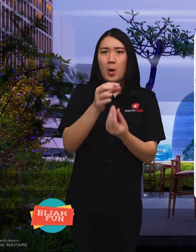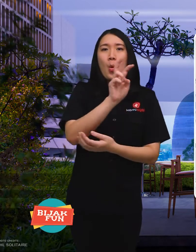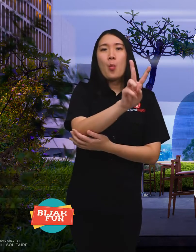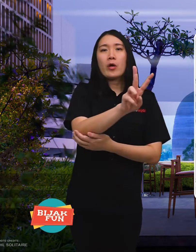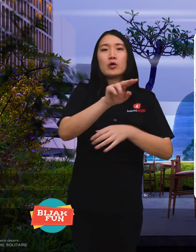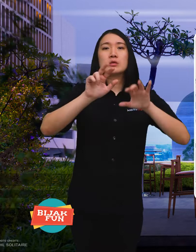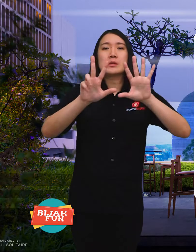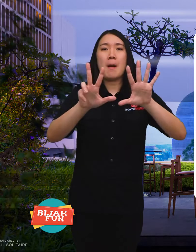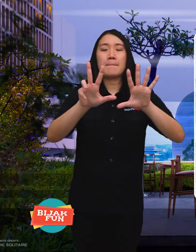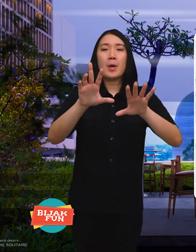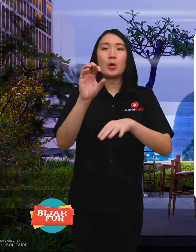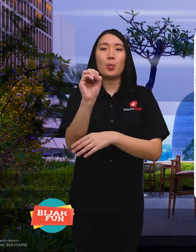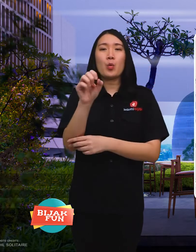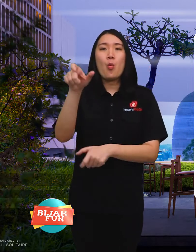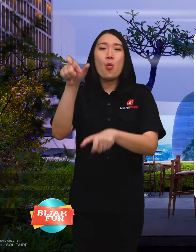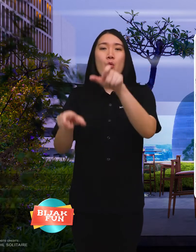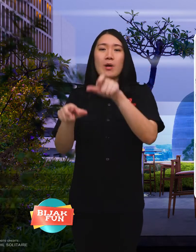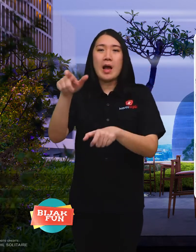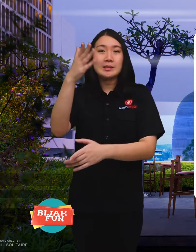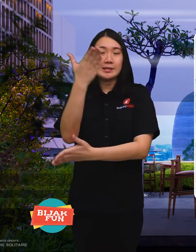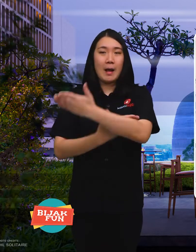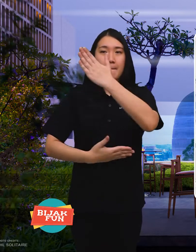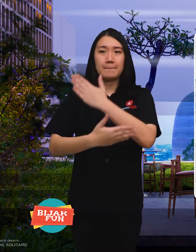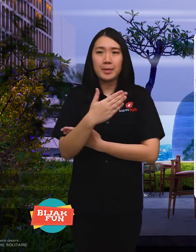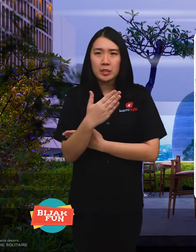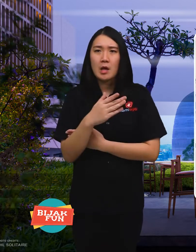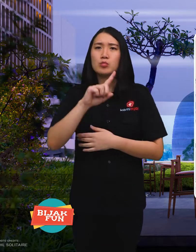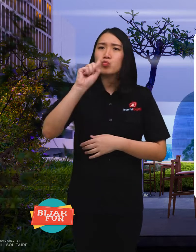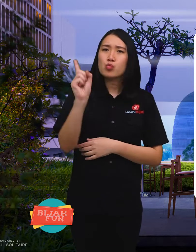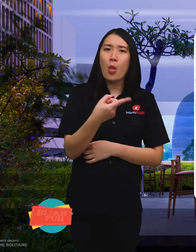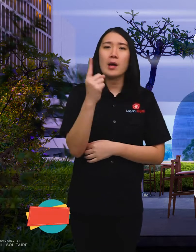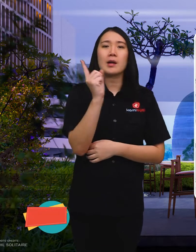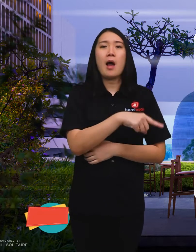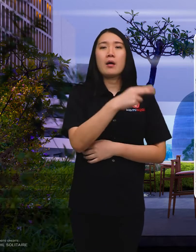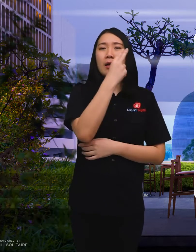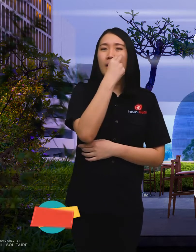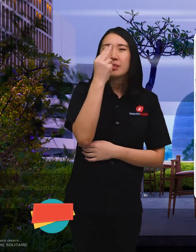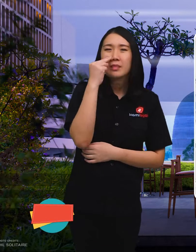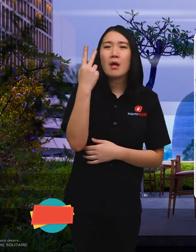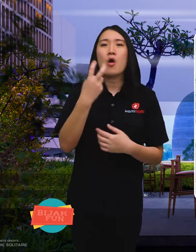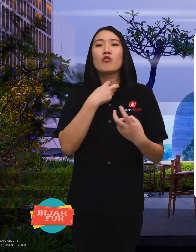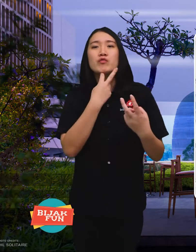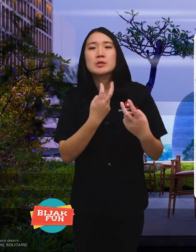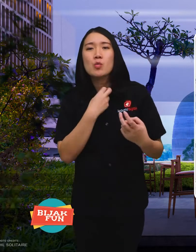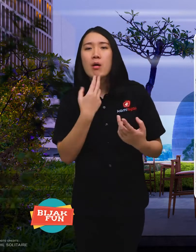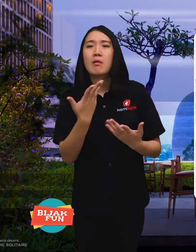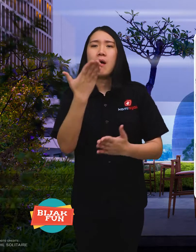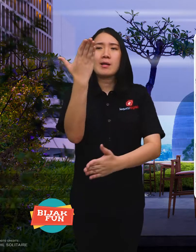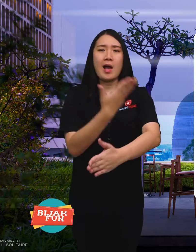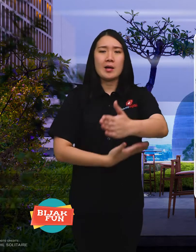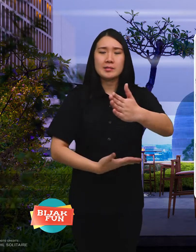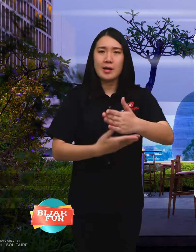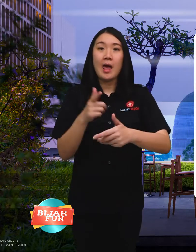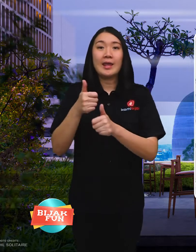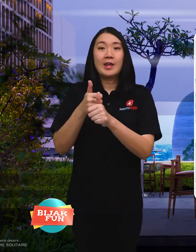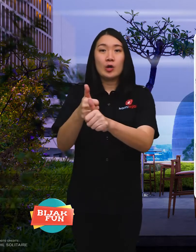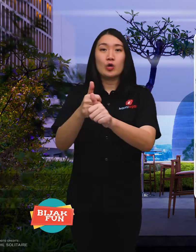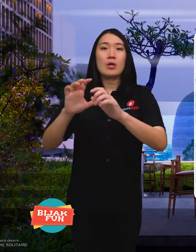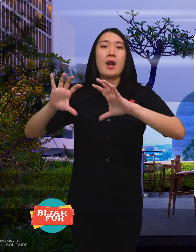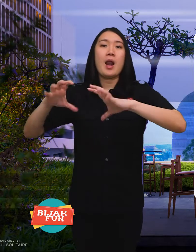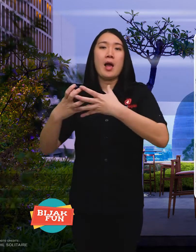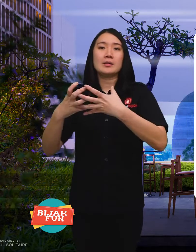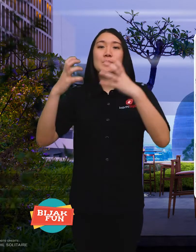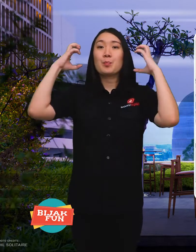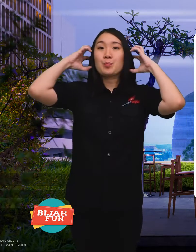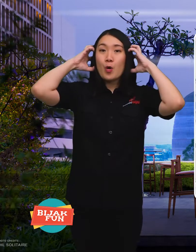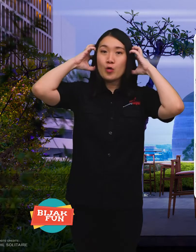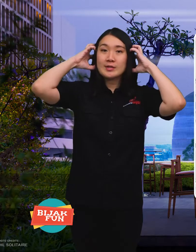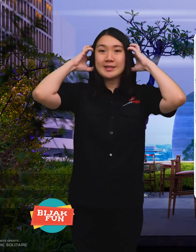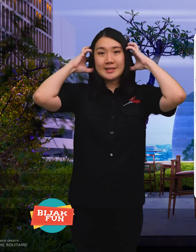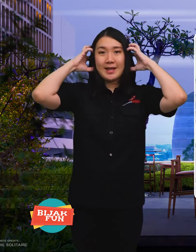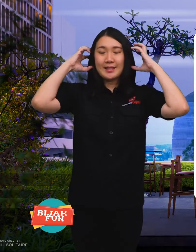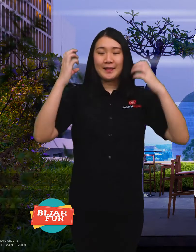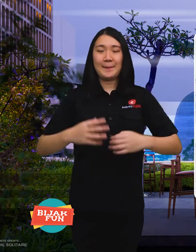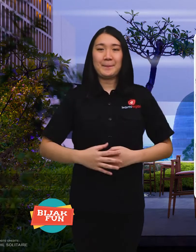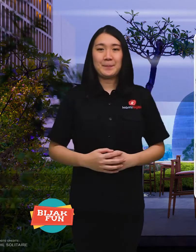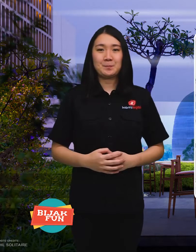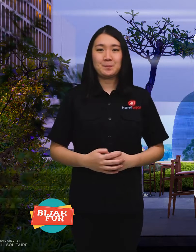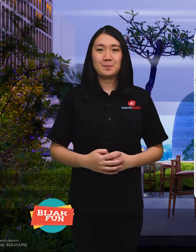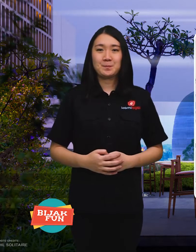280 people with disabilities ranging from blind, speech, Daksa took the podcast class.